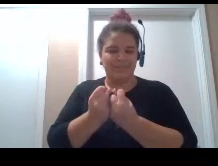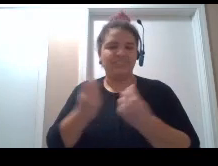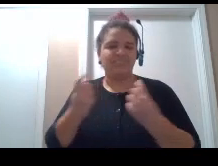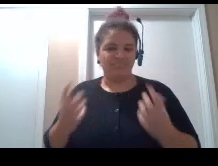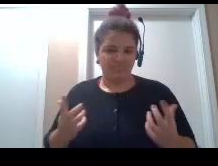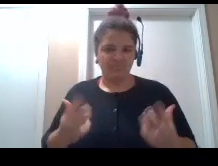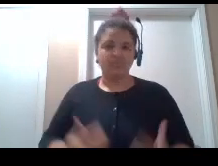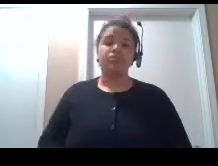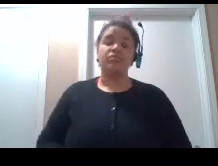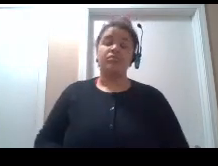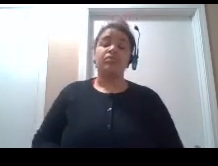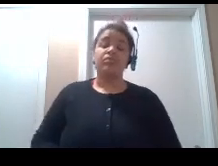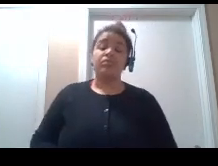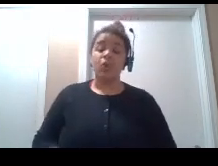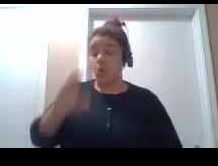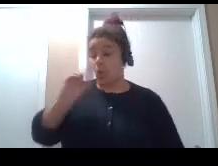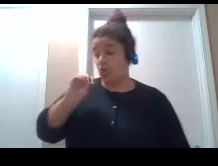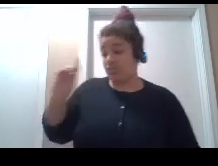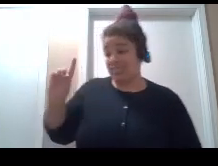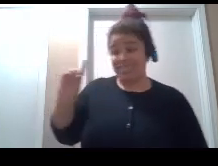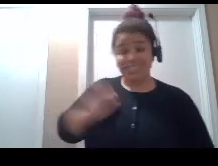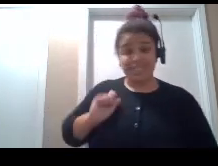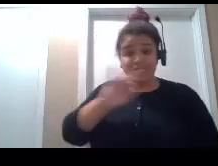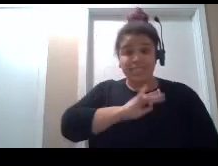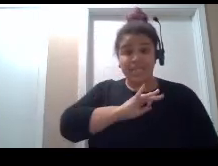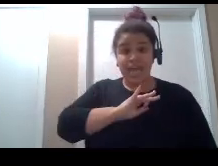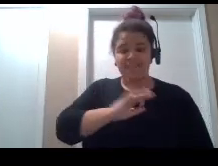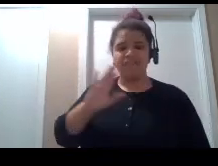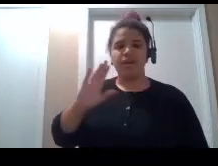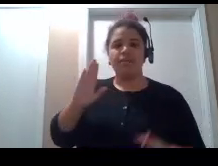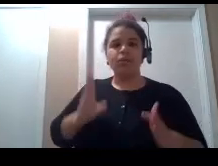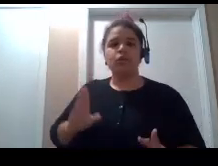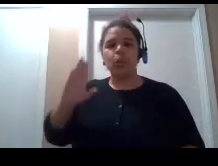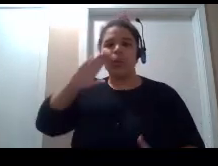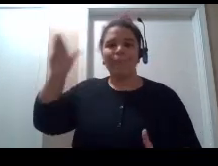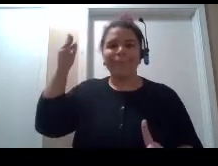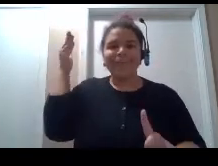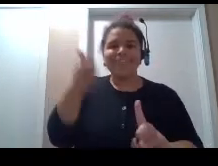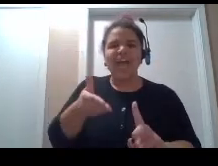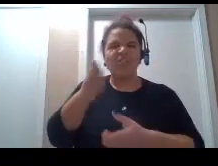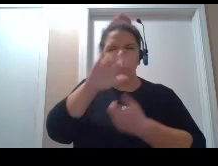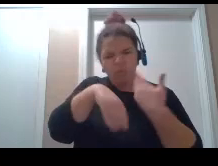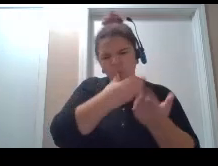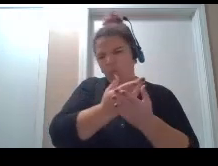There will be a staff member from OOD in each interview to help with any technical issues.